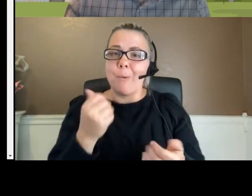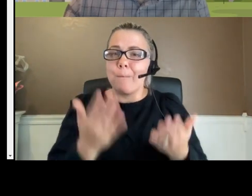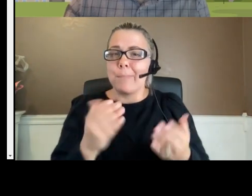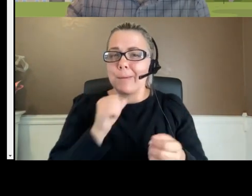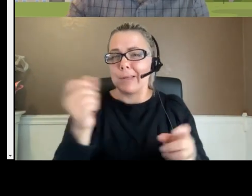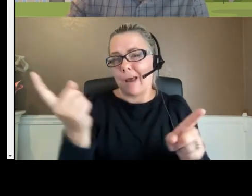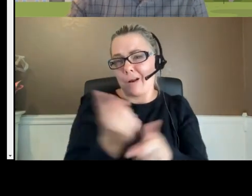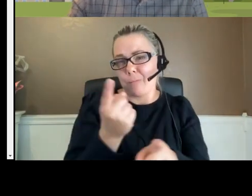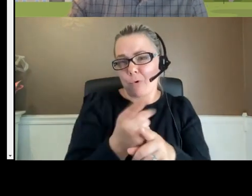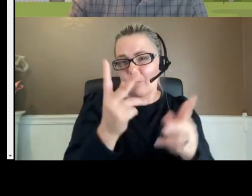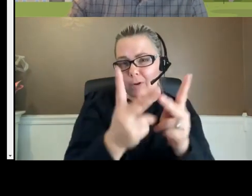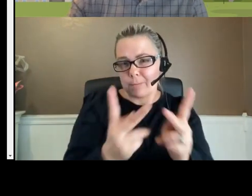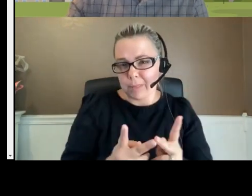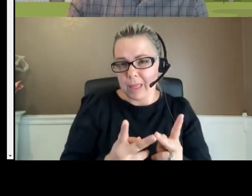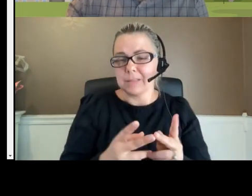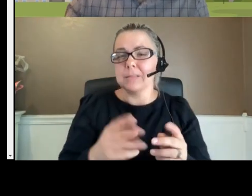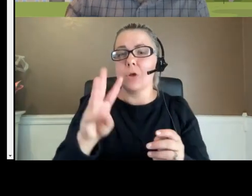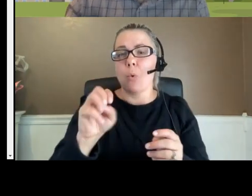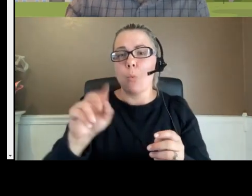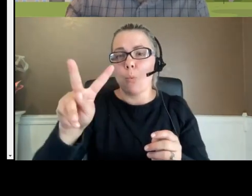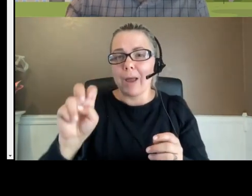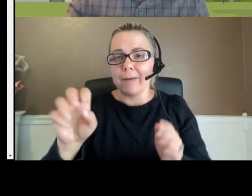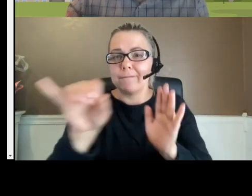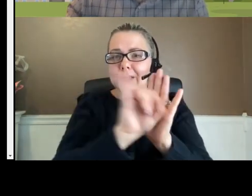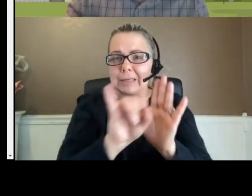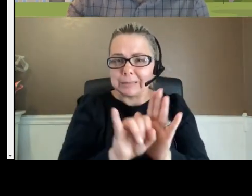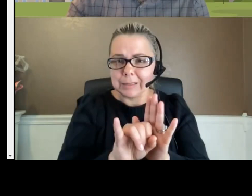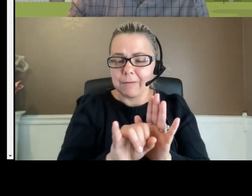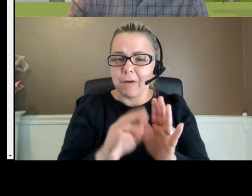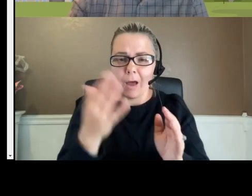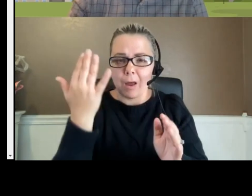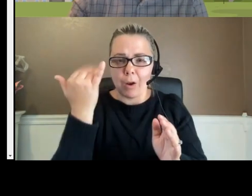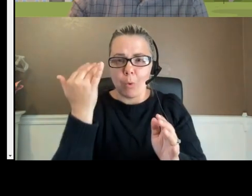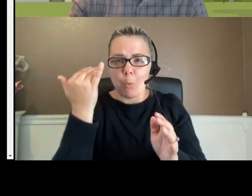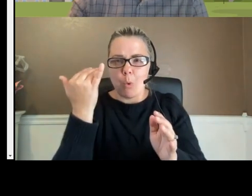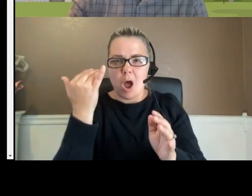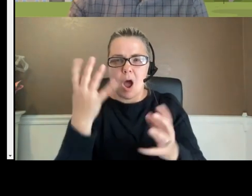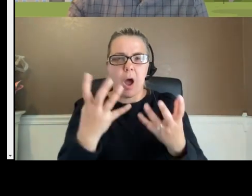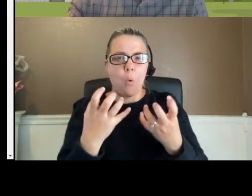has just identified that as something to prompt the WAVE user to take a closer look. That's that